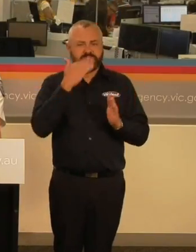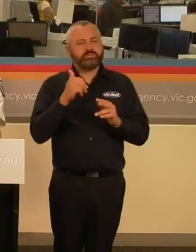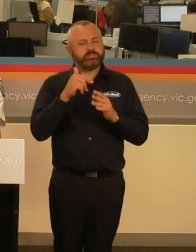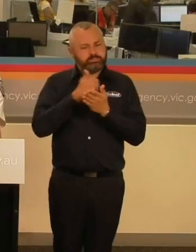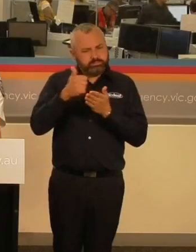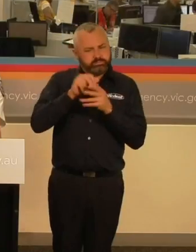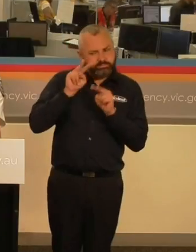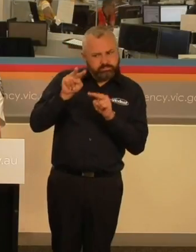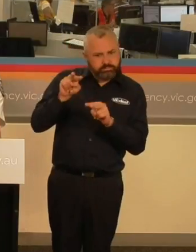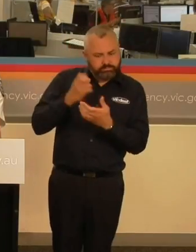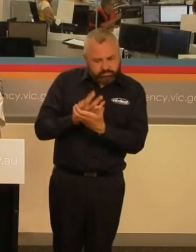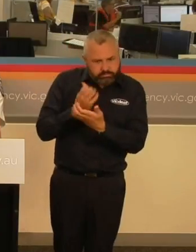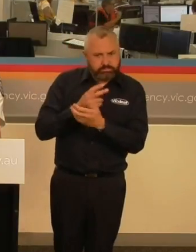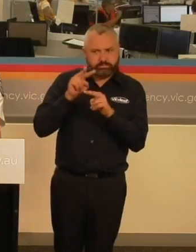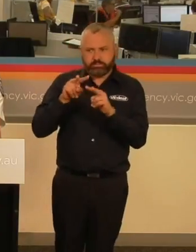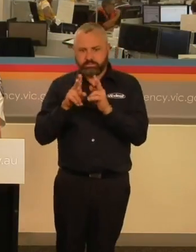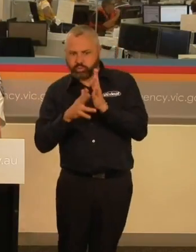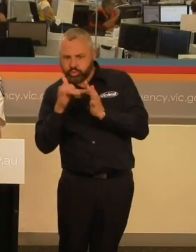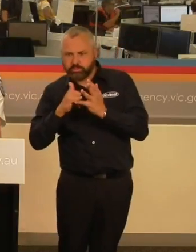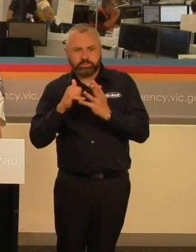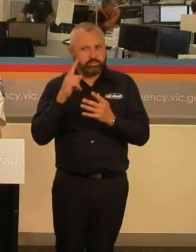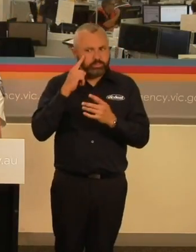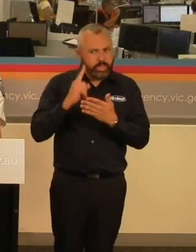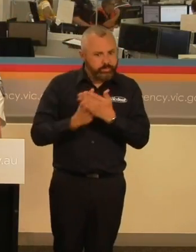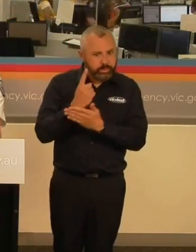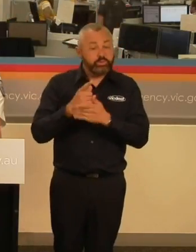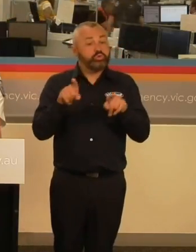have a plan about where you're traveling to understand you're moving through.